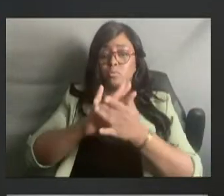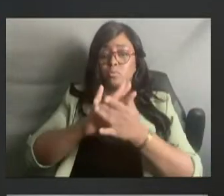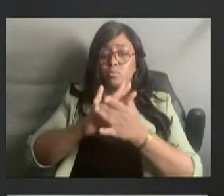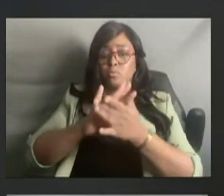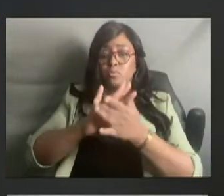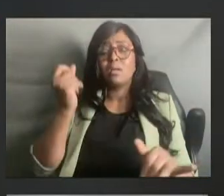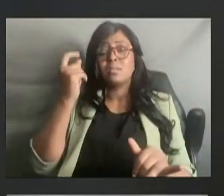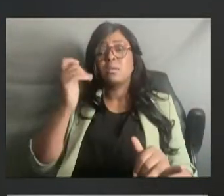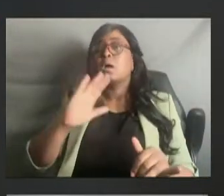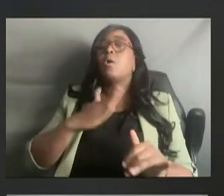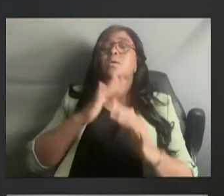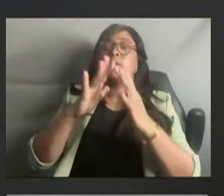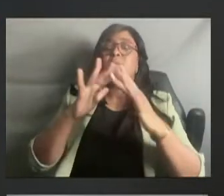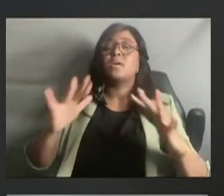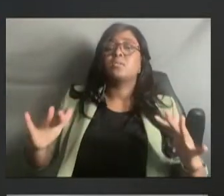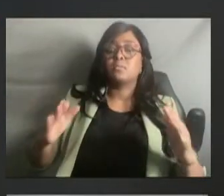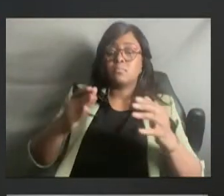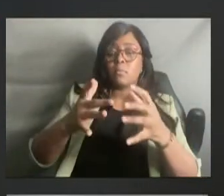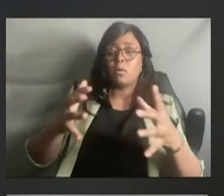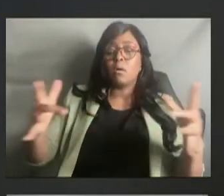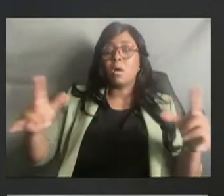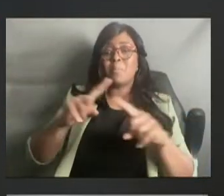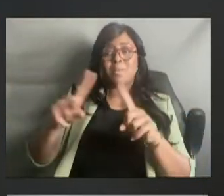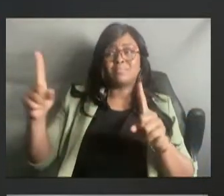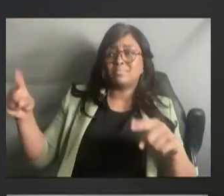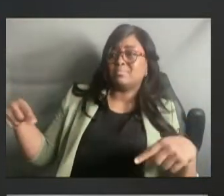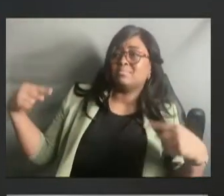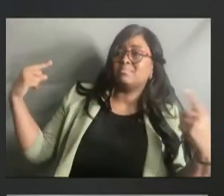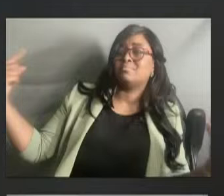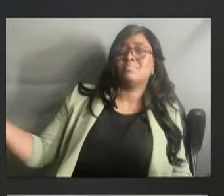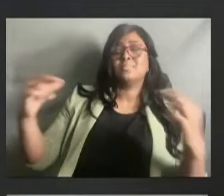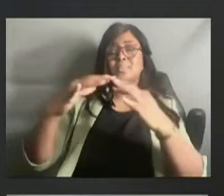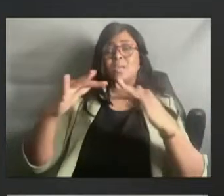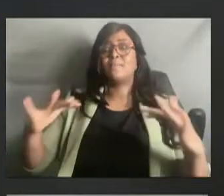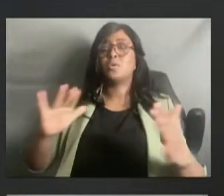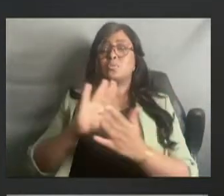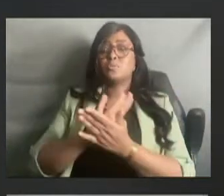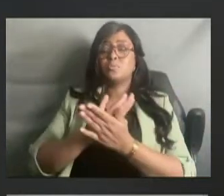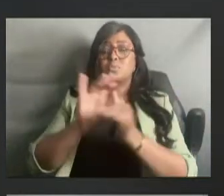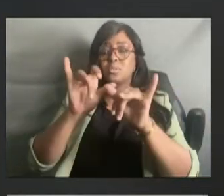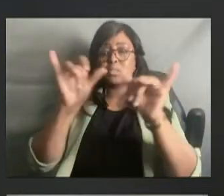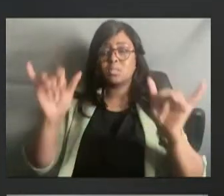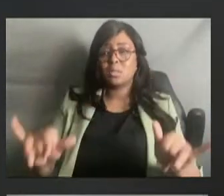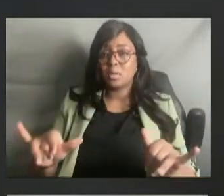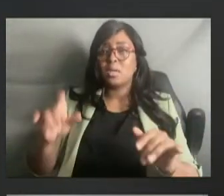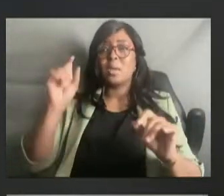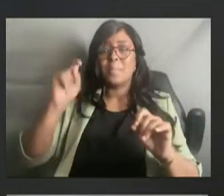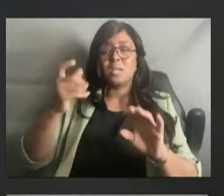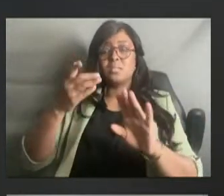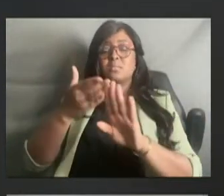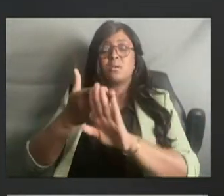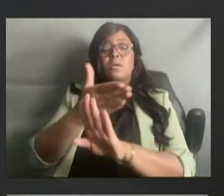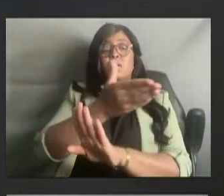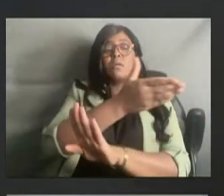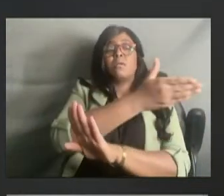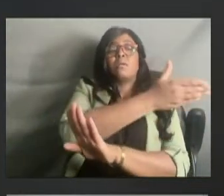very diverse school system. We've grown in our diversity, but we have always been a